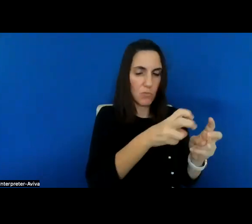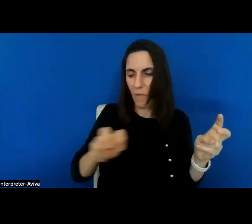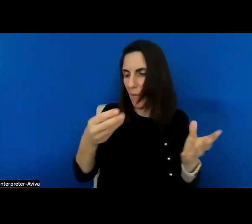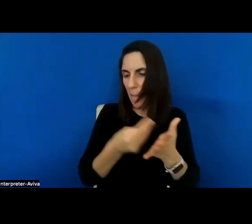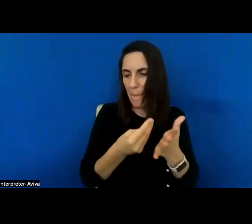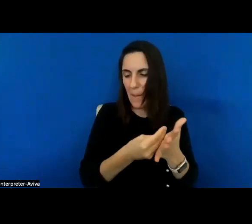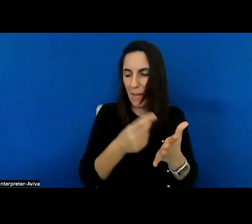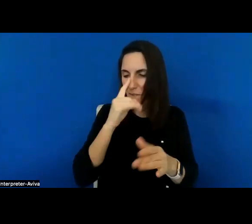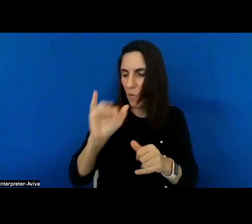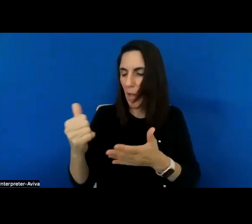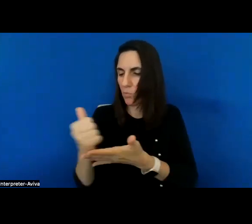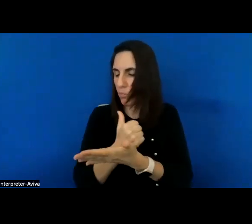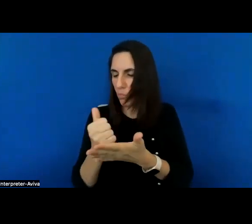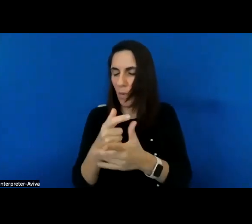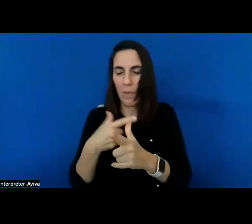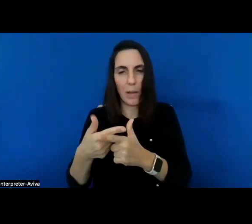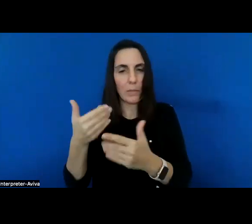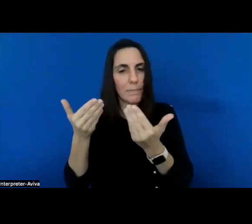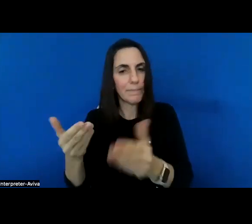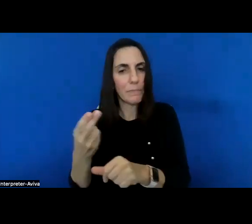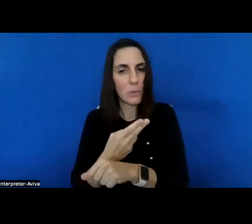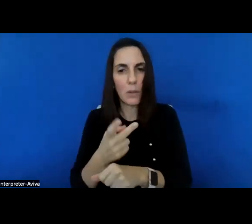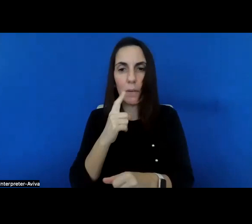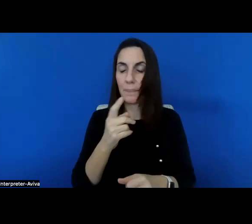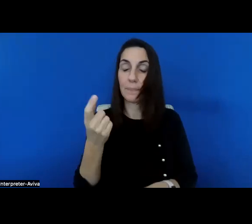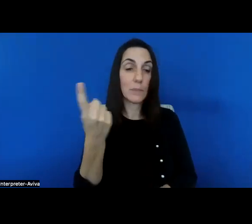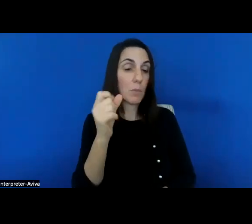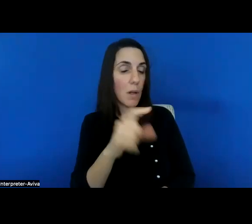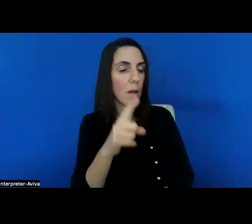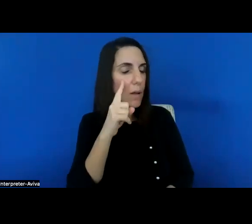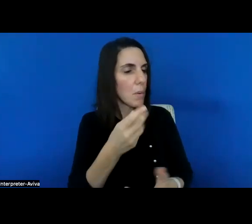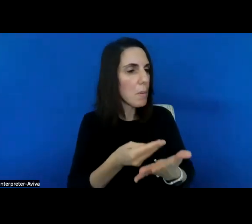11:42:29 Questions about buying a car with enable account. If you're on Medicaid benefits,